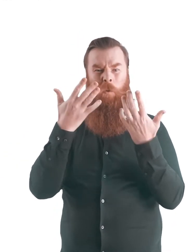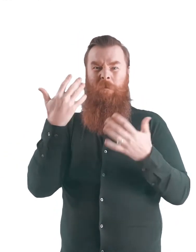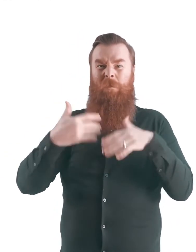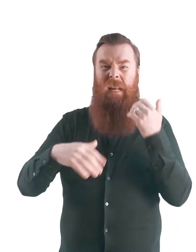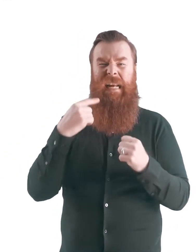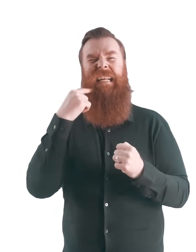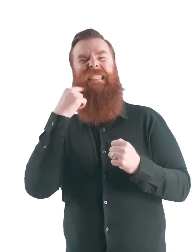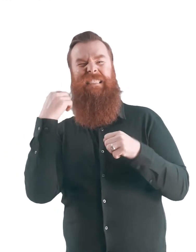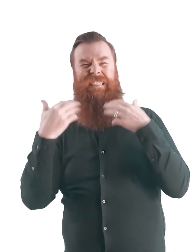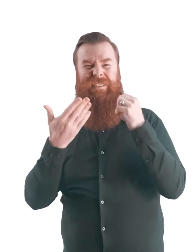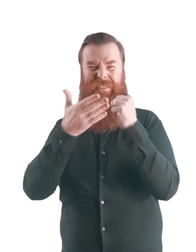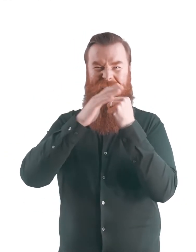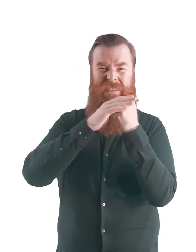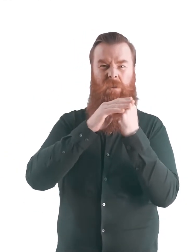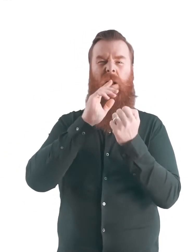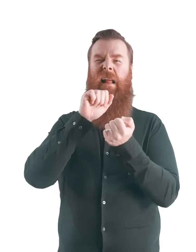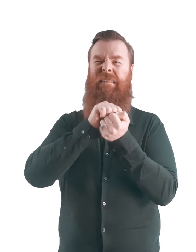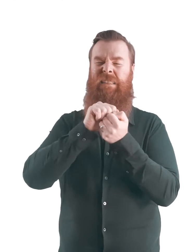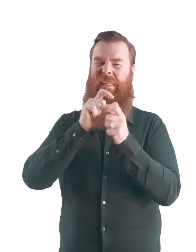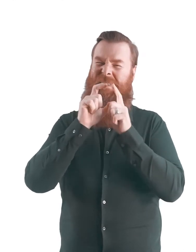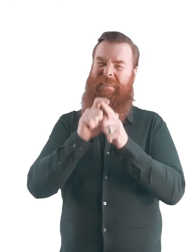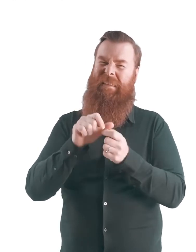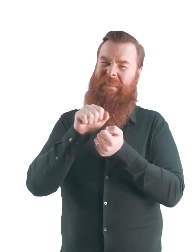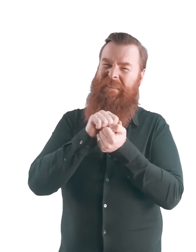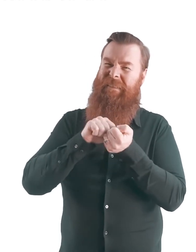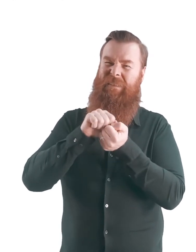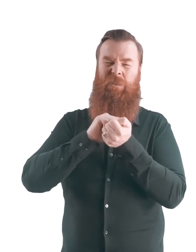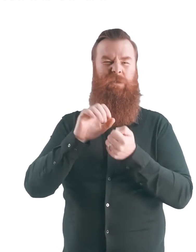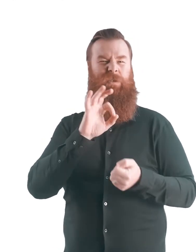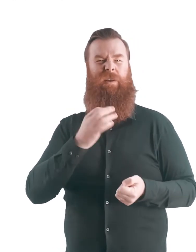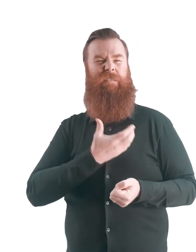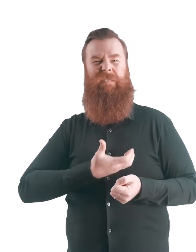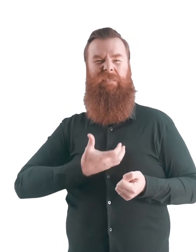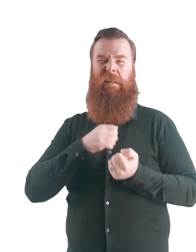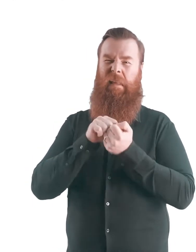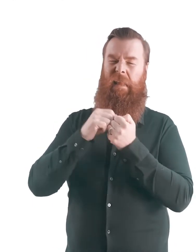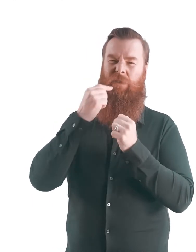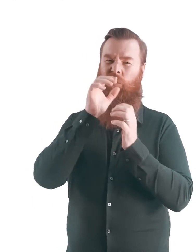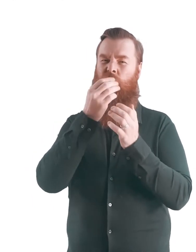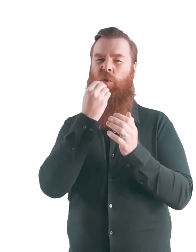pain, the shape of the filling causes food to get stuck,